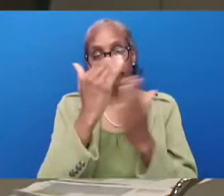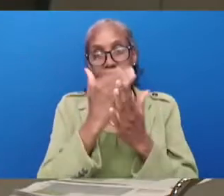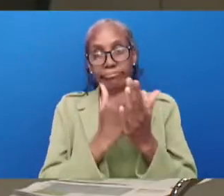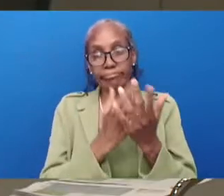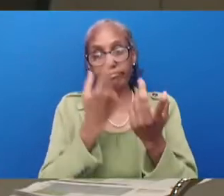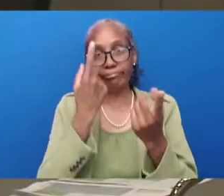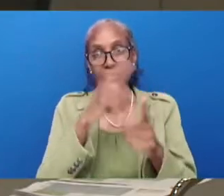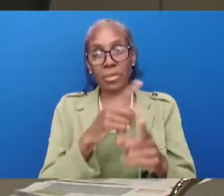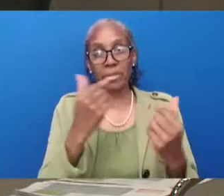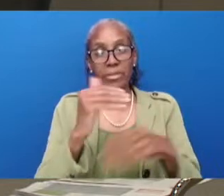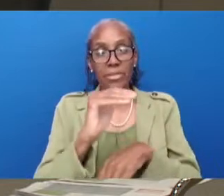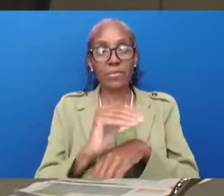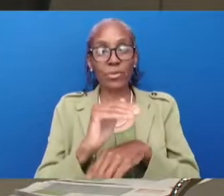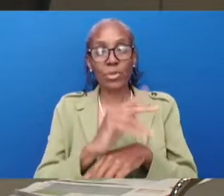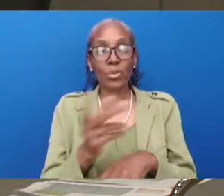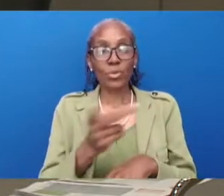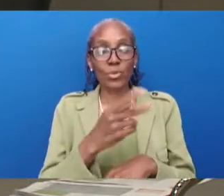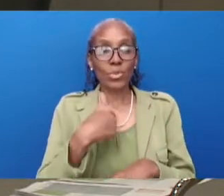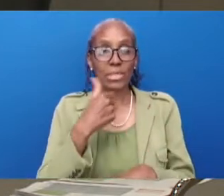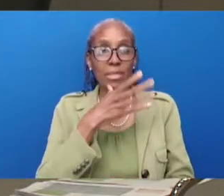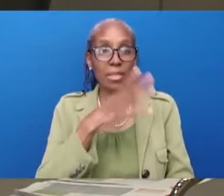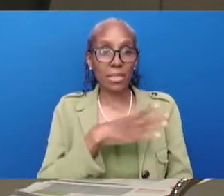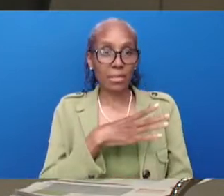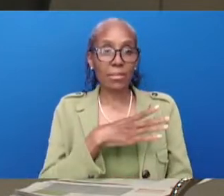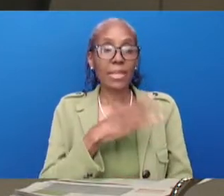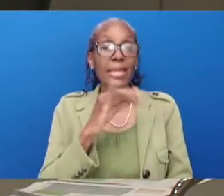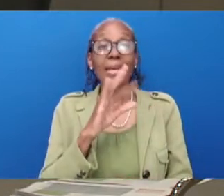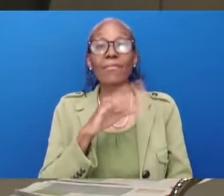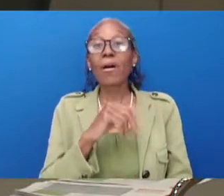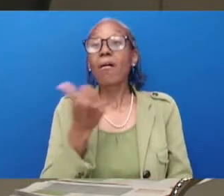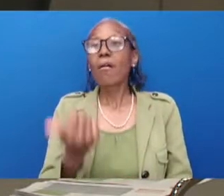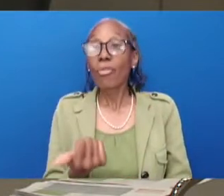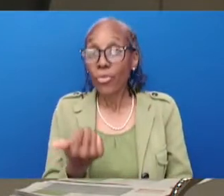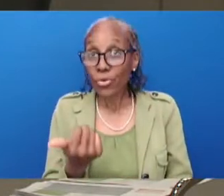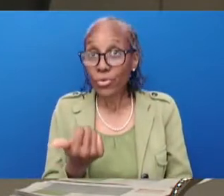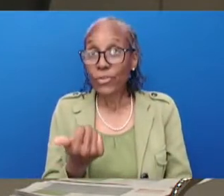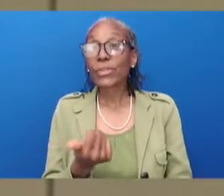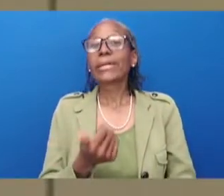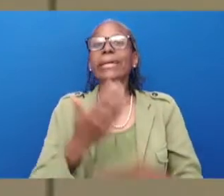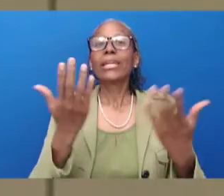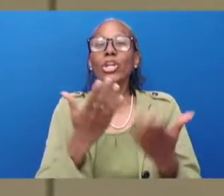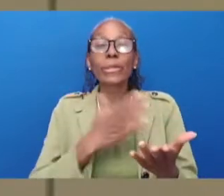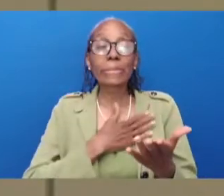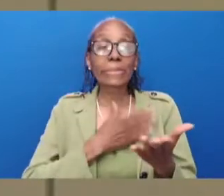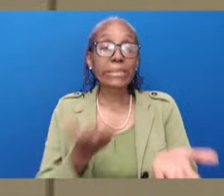HONORED TO READ THIS